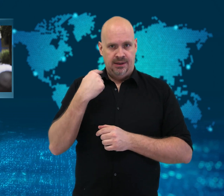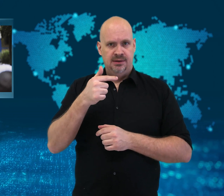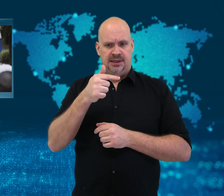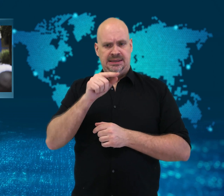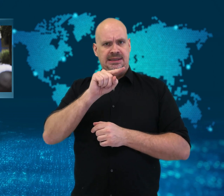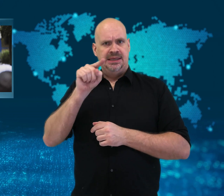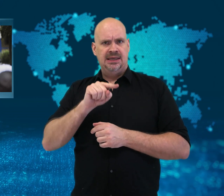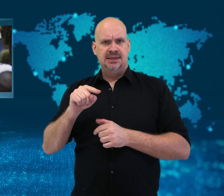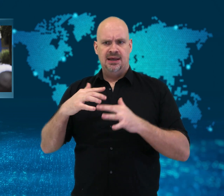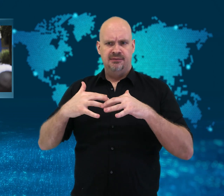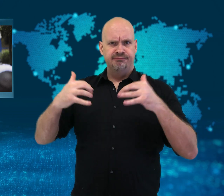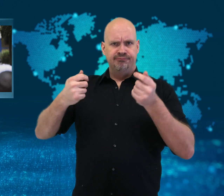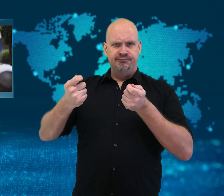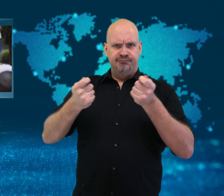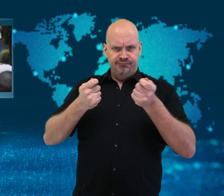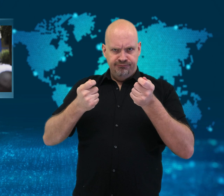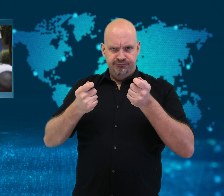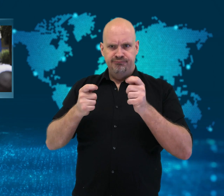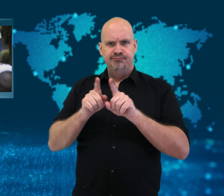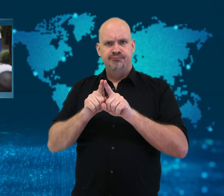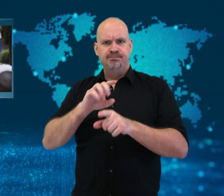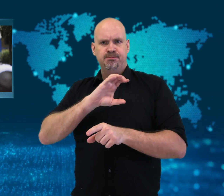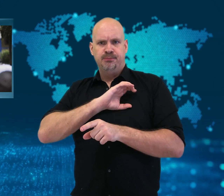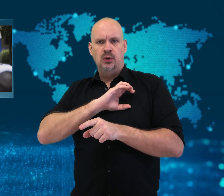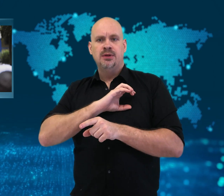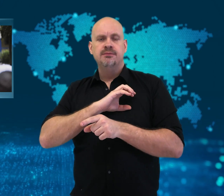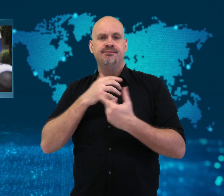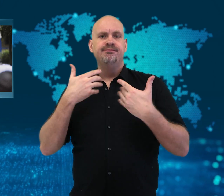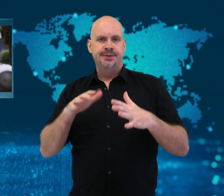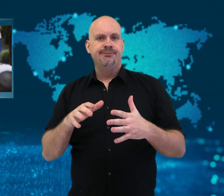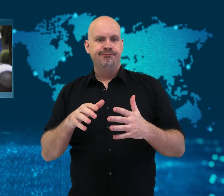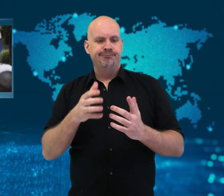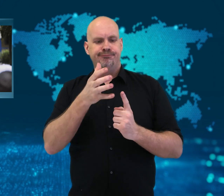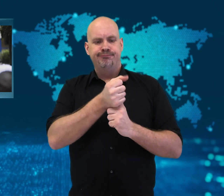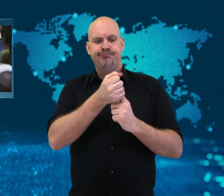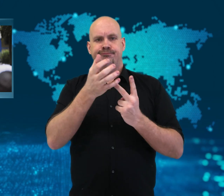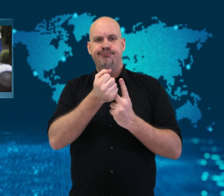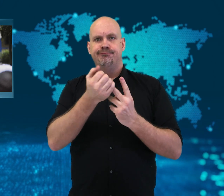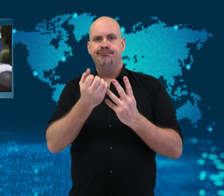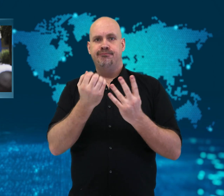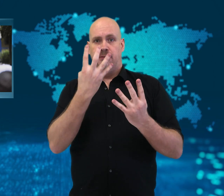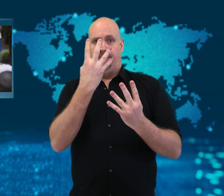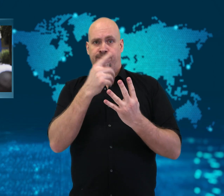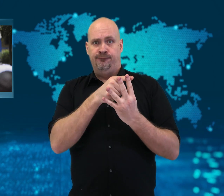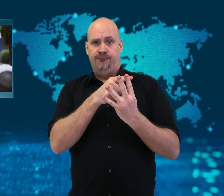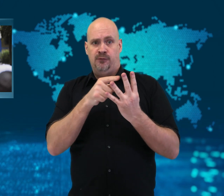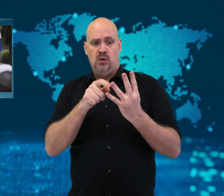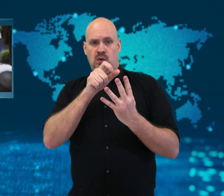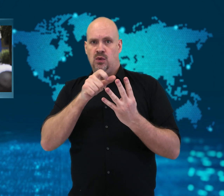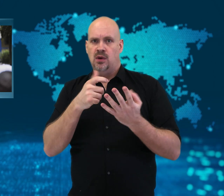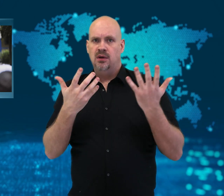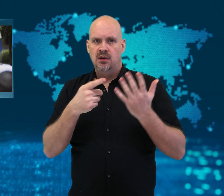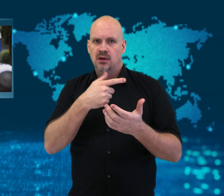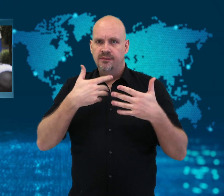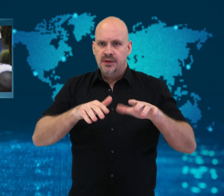Tanzanian authorities arrested four people suspected of circulating